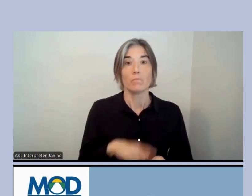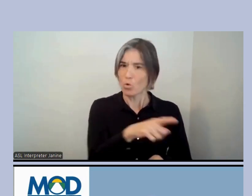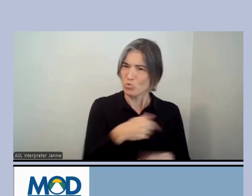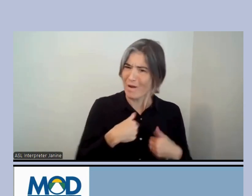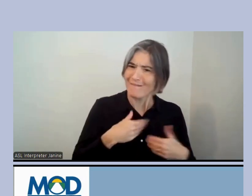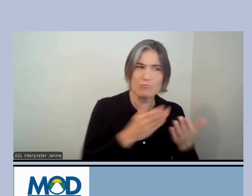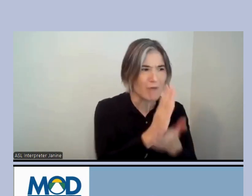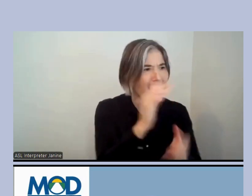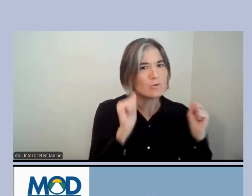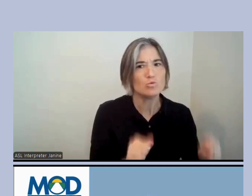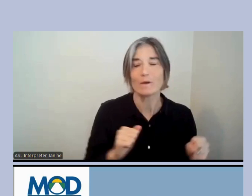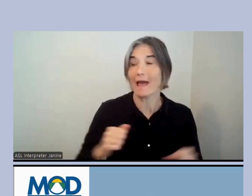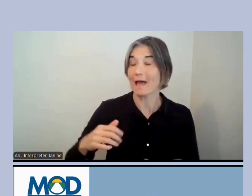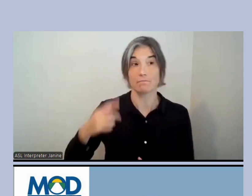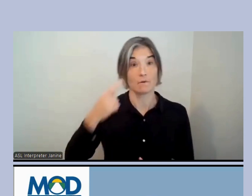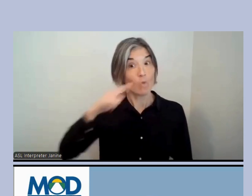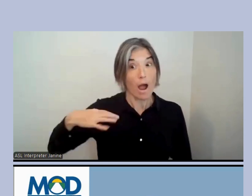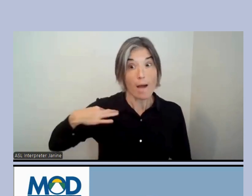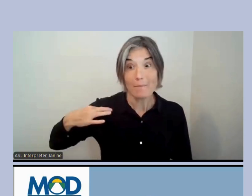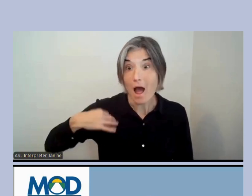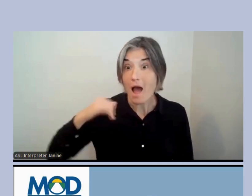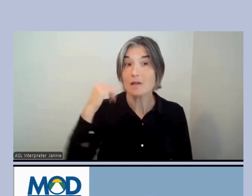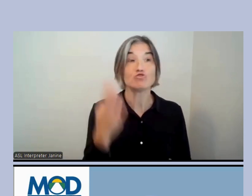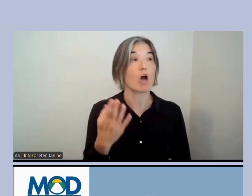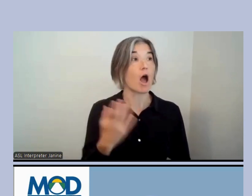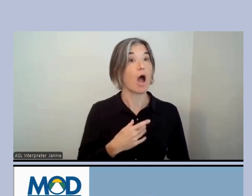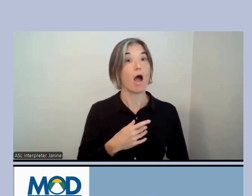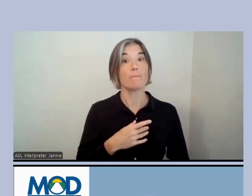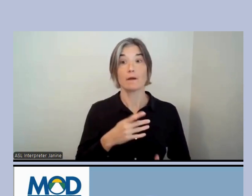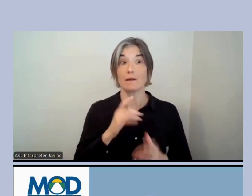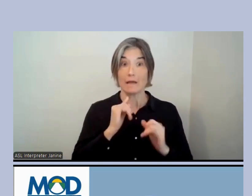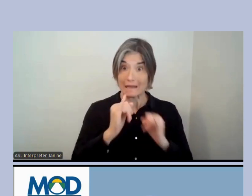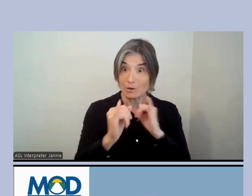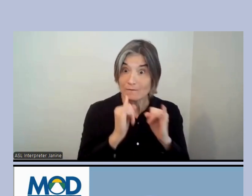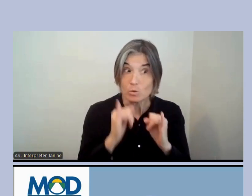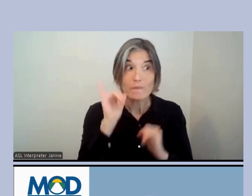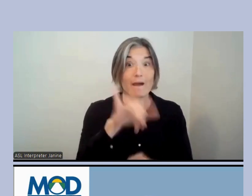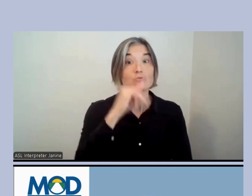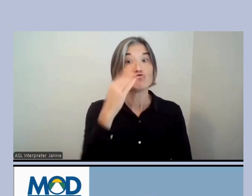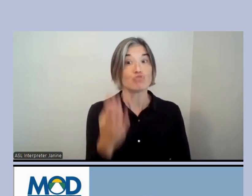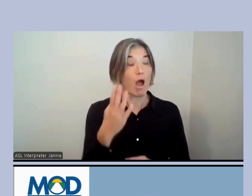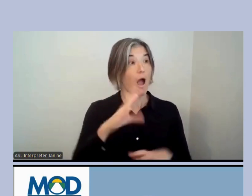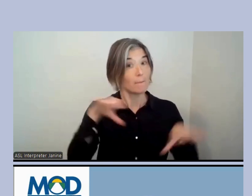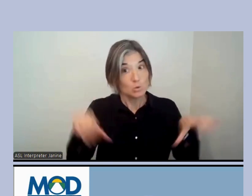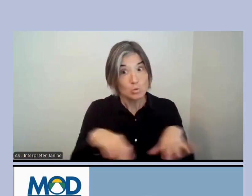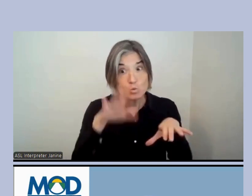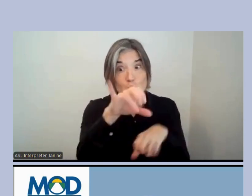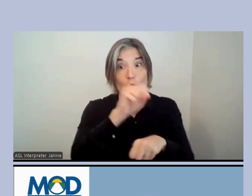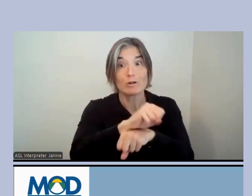do the essential functions of your job, or enjoy the benefits and privileges of employment,